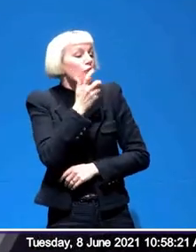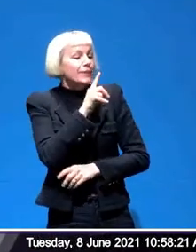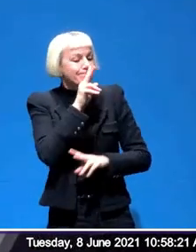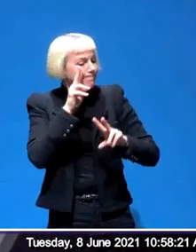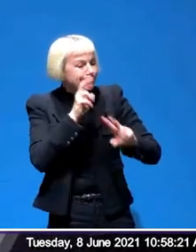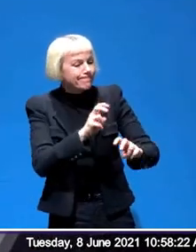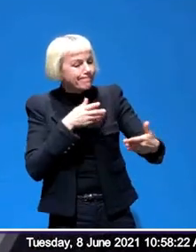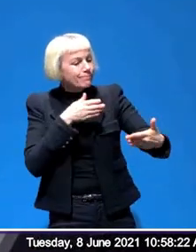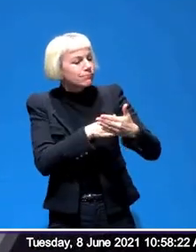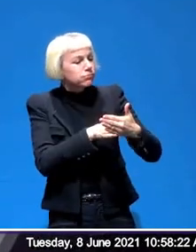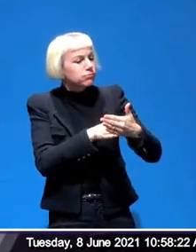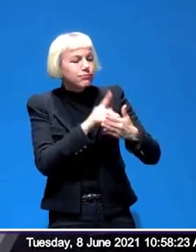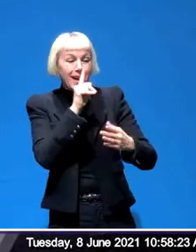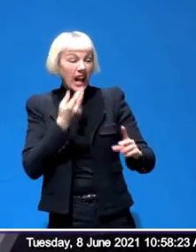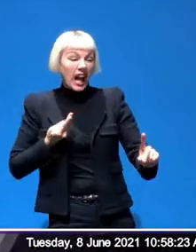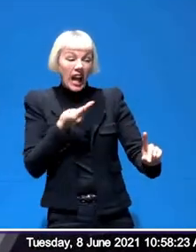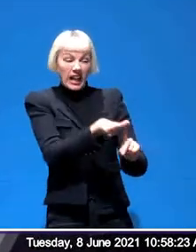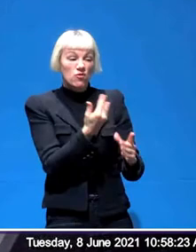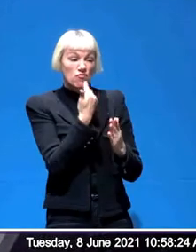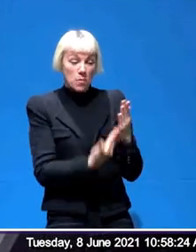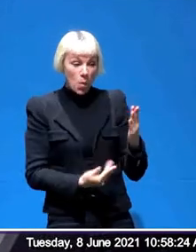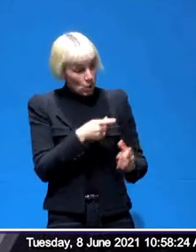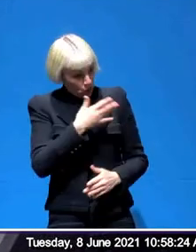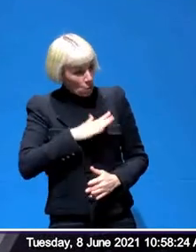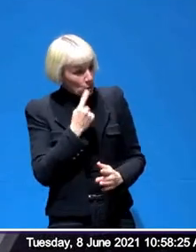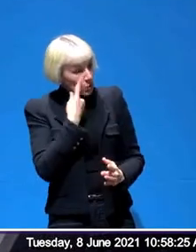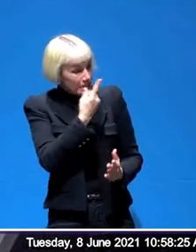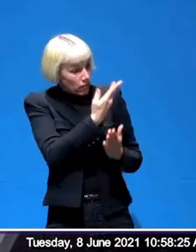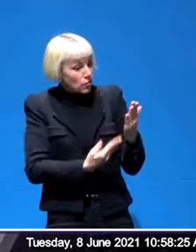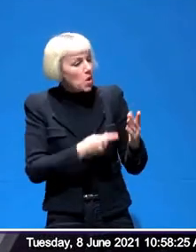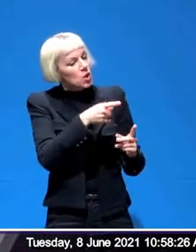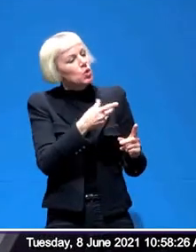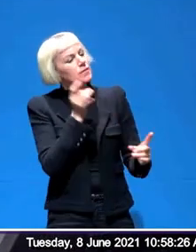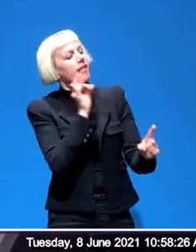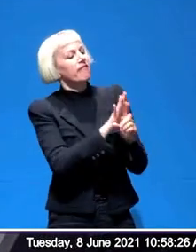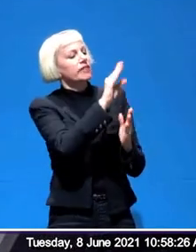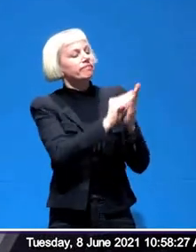Stewart said if I wanted to see a copy of the report, I would need to make a Freedom of Information application.